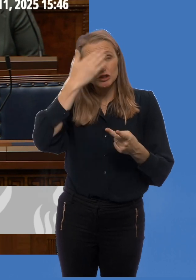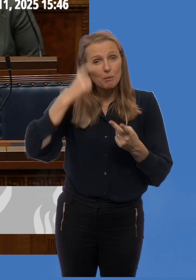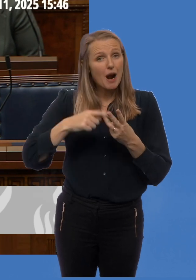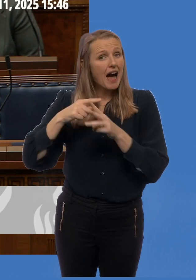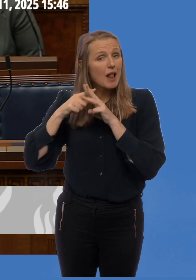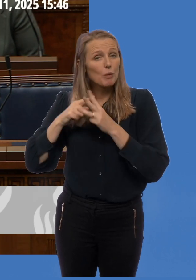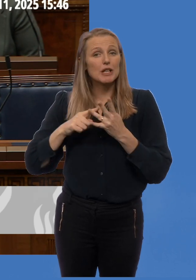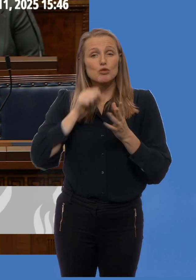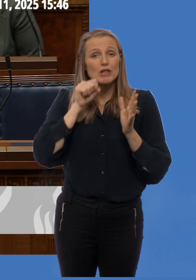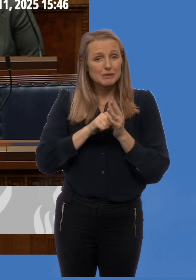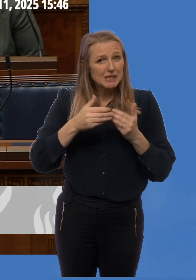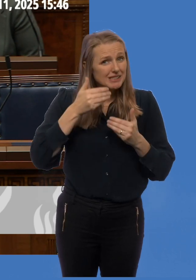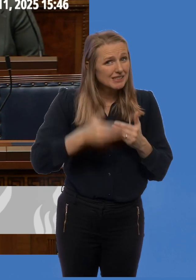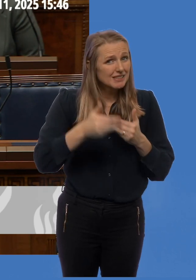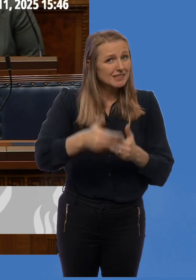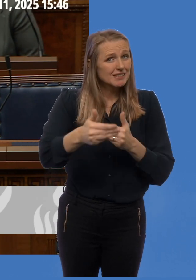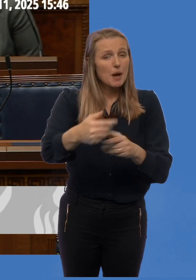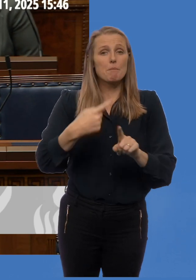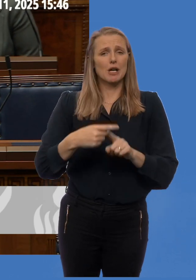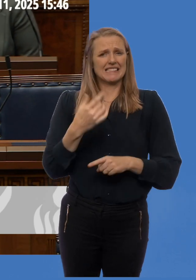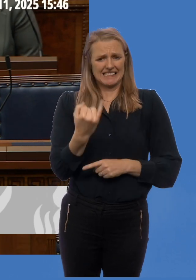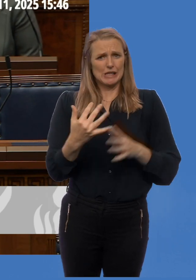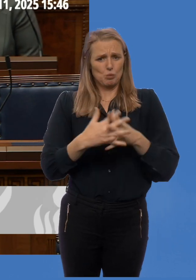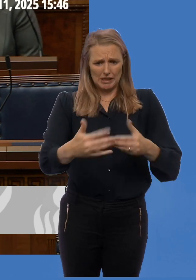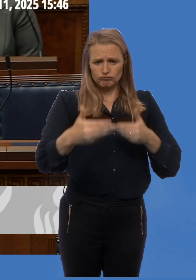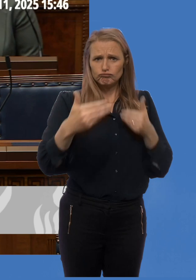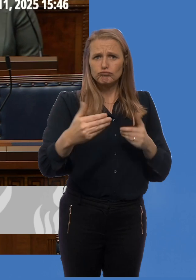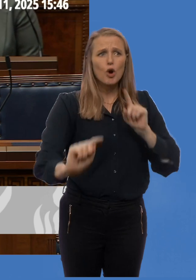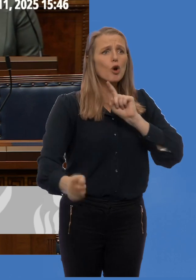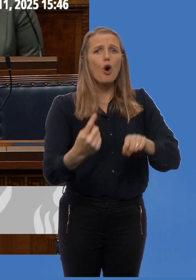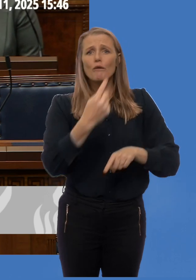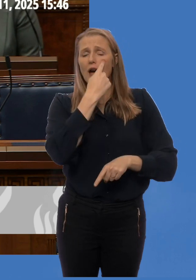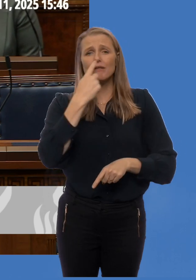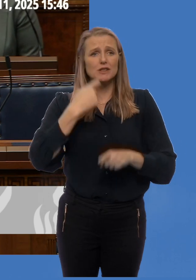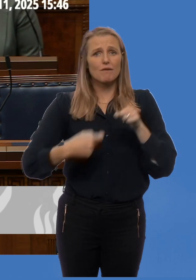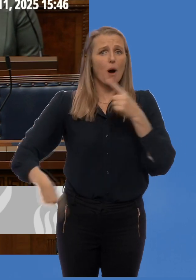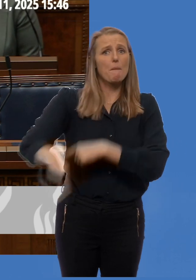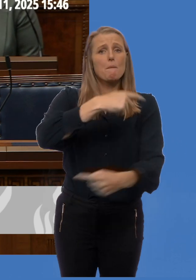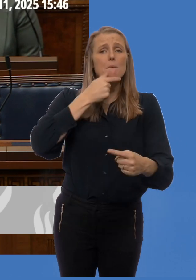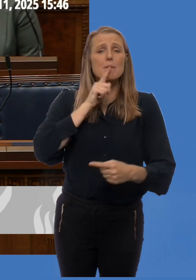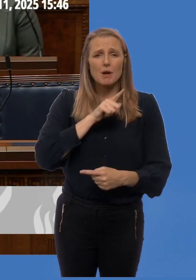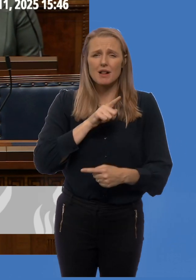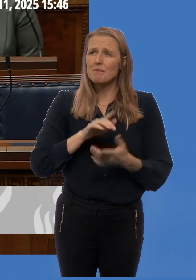week call for evidence, we are effectively seeking around six additional months for the committee's scrutiny and considerations.